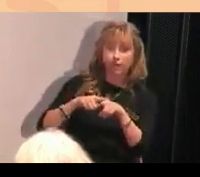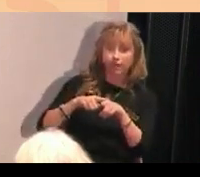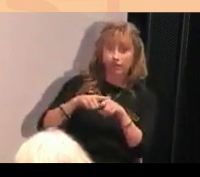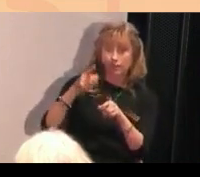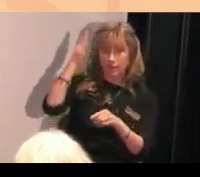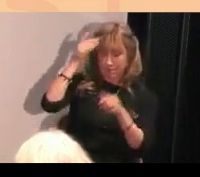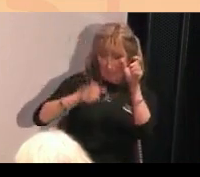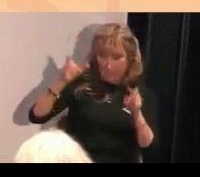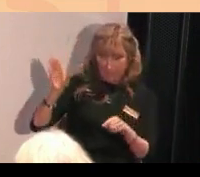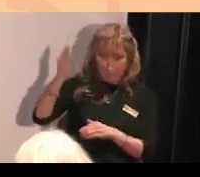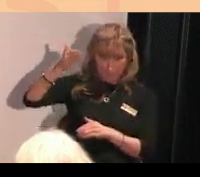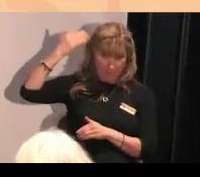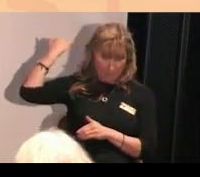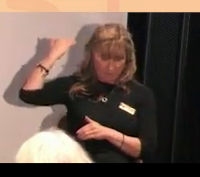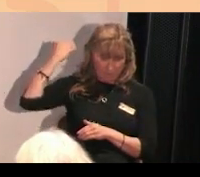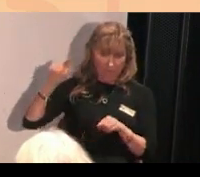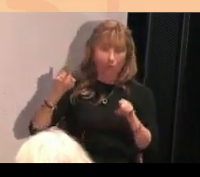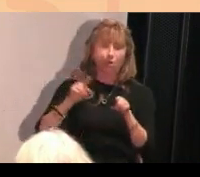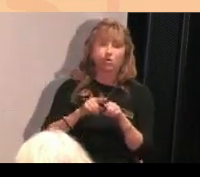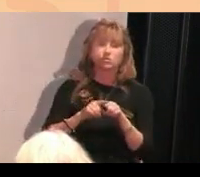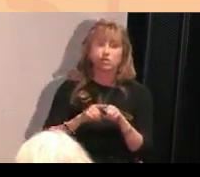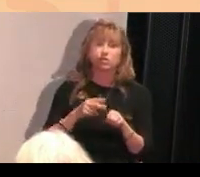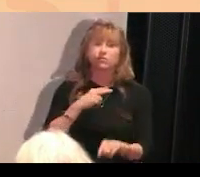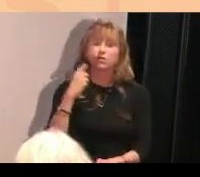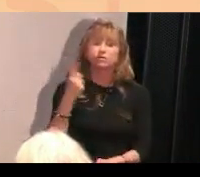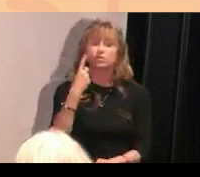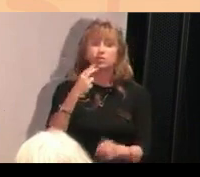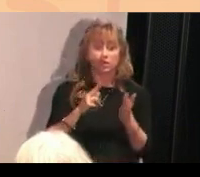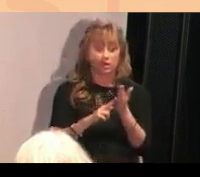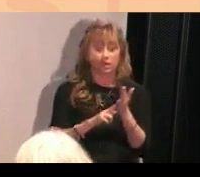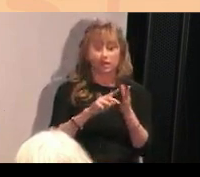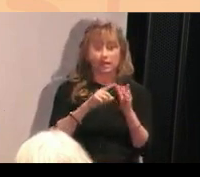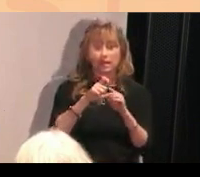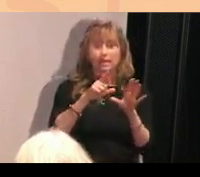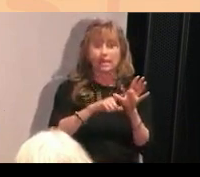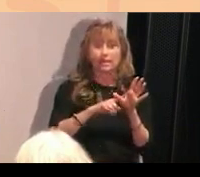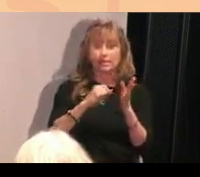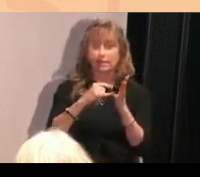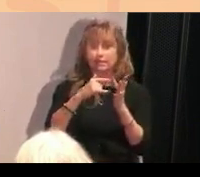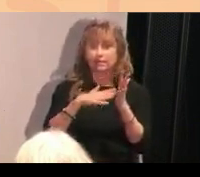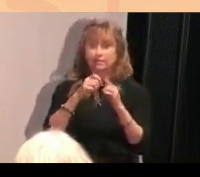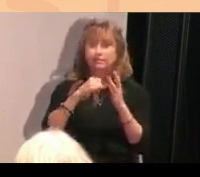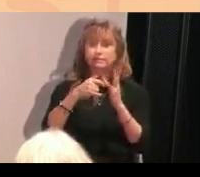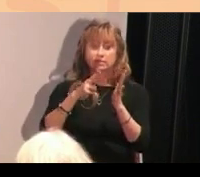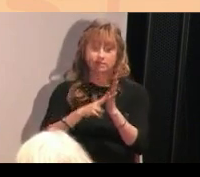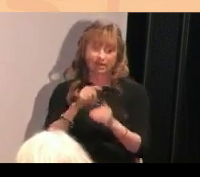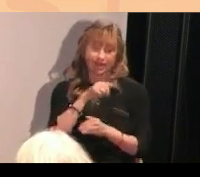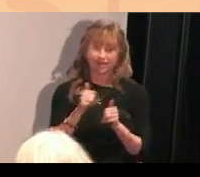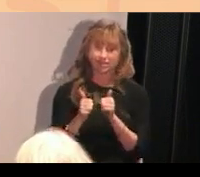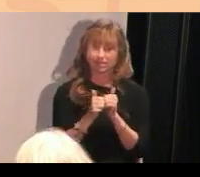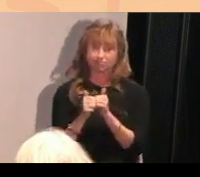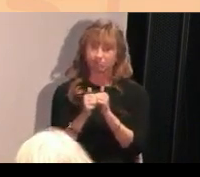as the voice of our sister Nardi Simpson who works beside us now as a member of the current panel